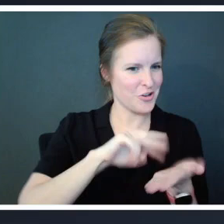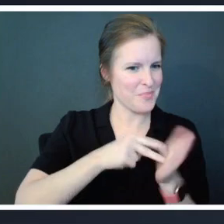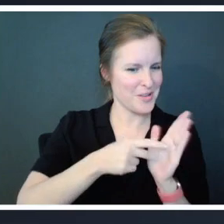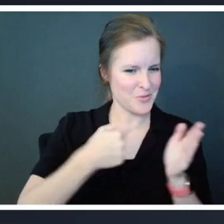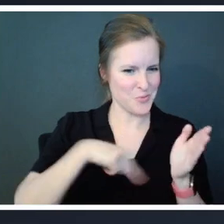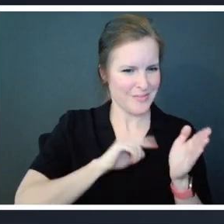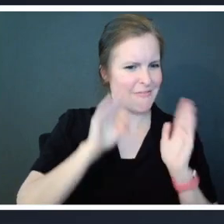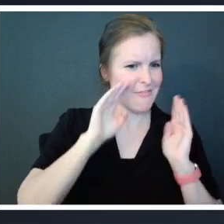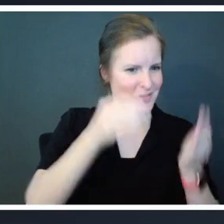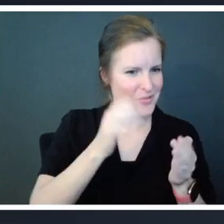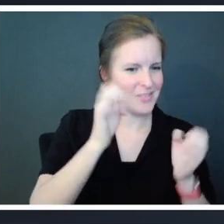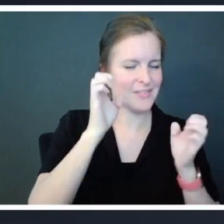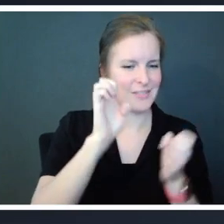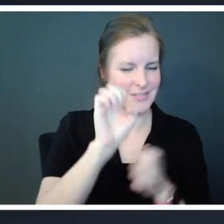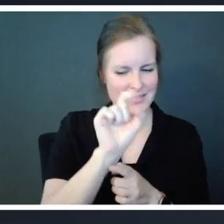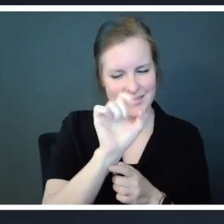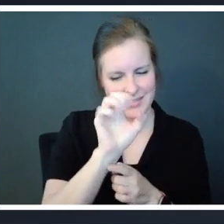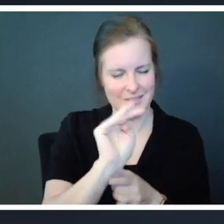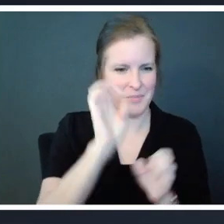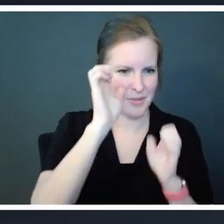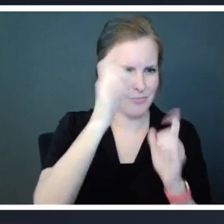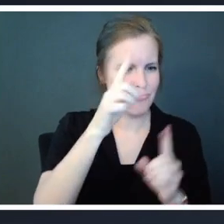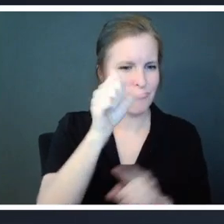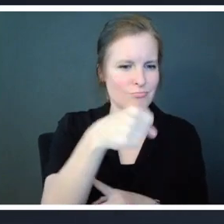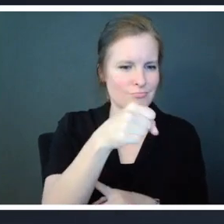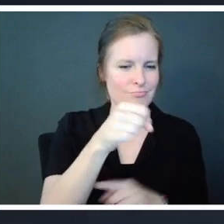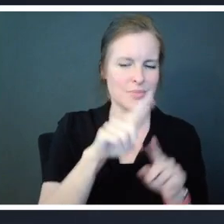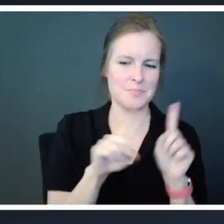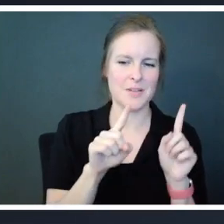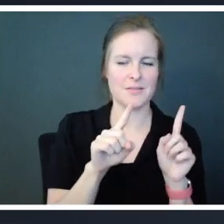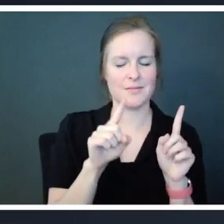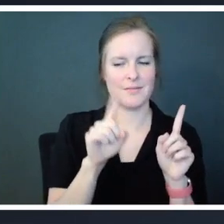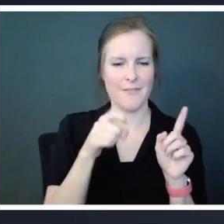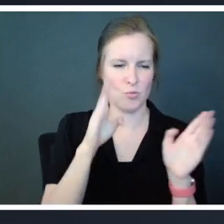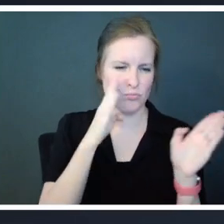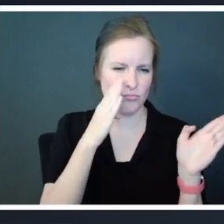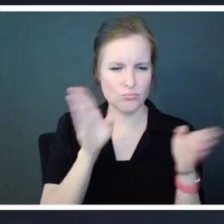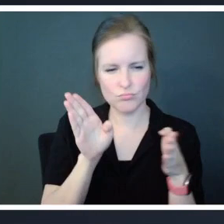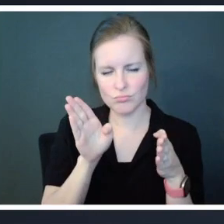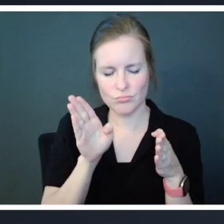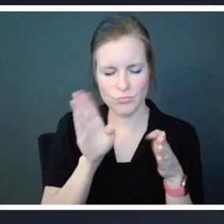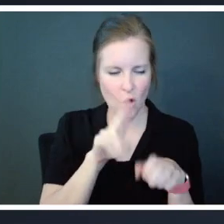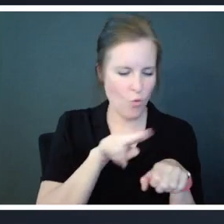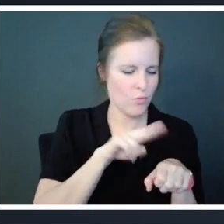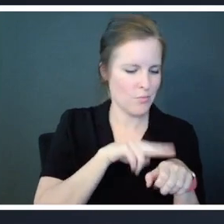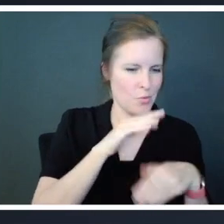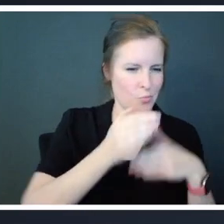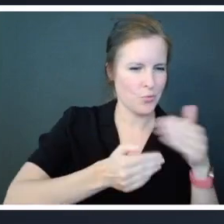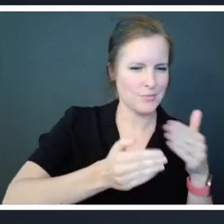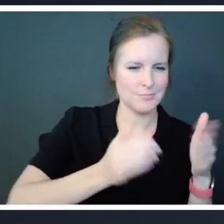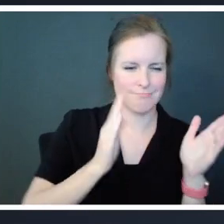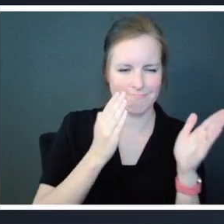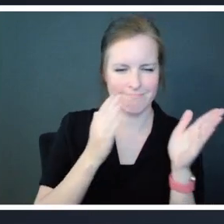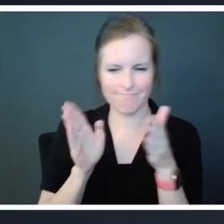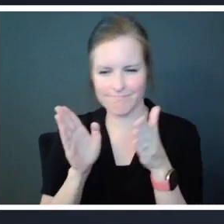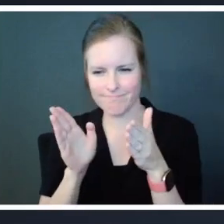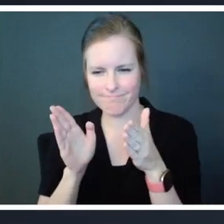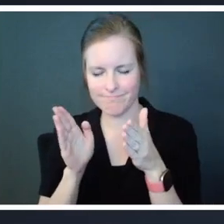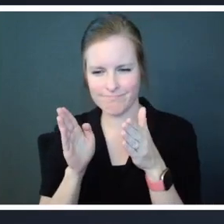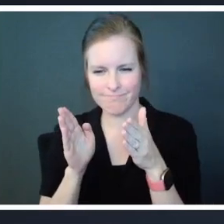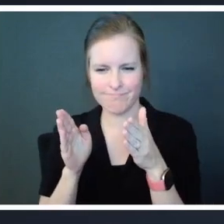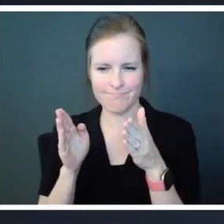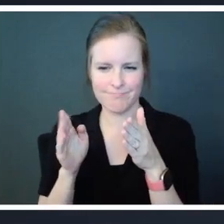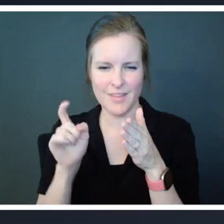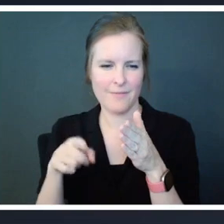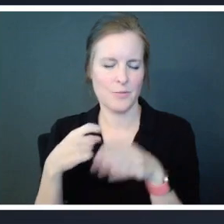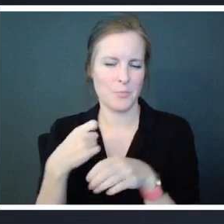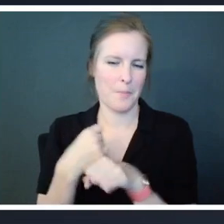so, it takes a shift in kind of our normal kind of process of things to make that work,